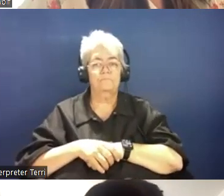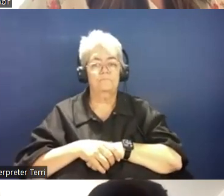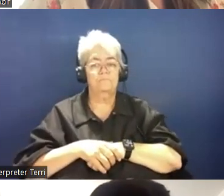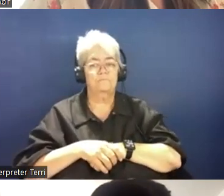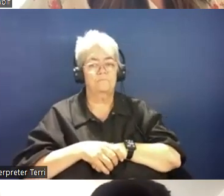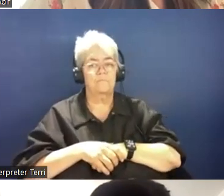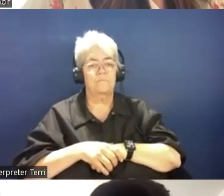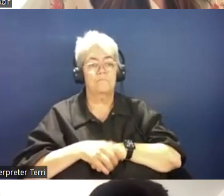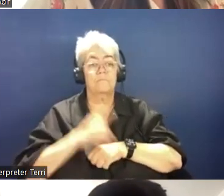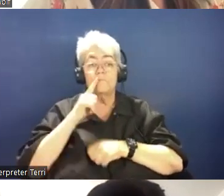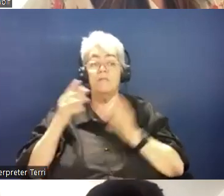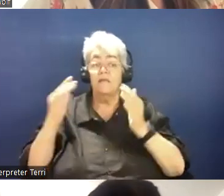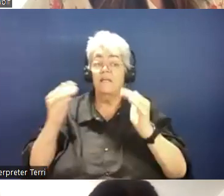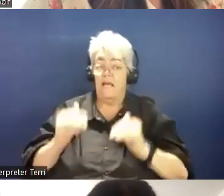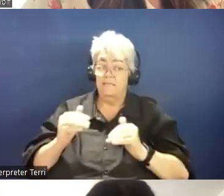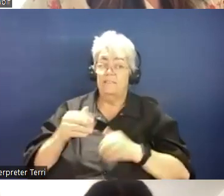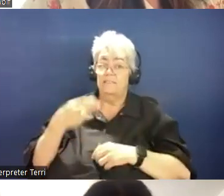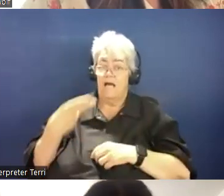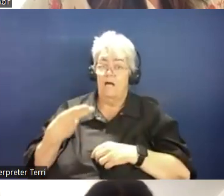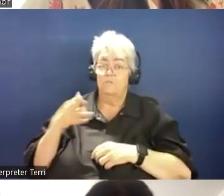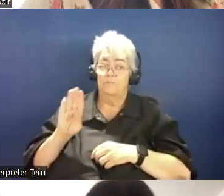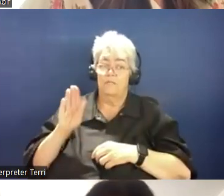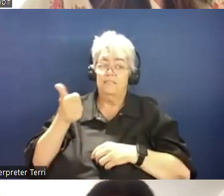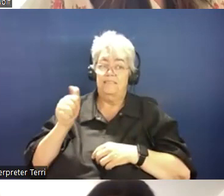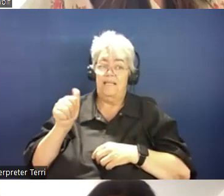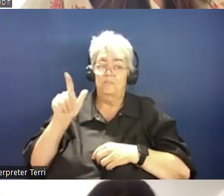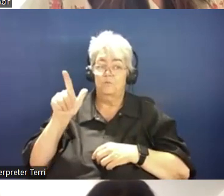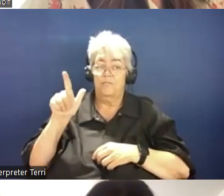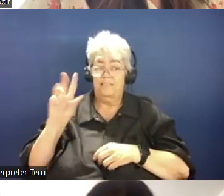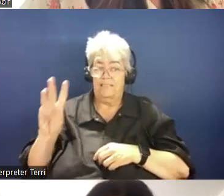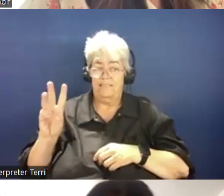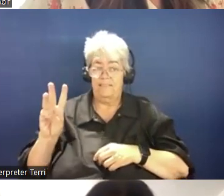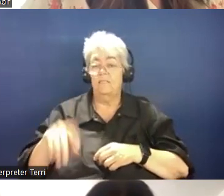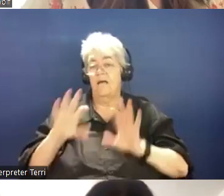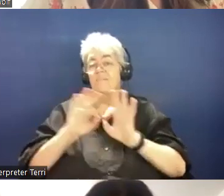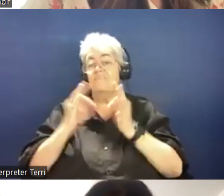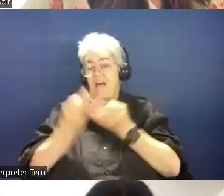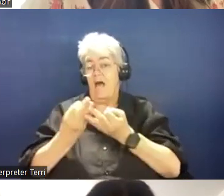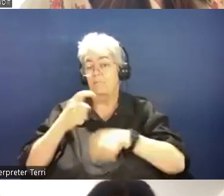The next bill is House Bill 1026. And this one is family time for grandparents.